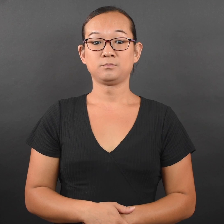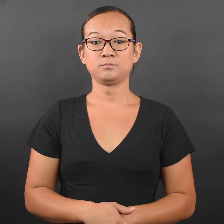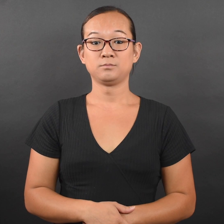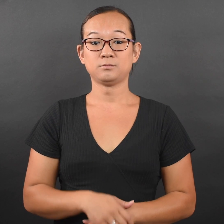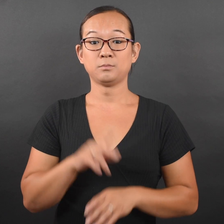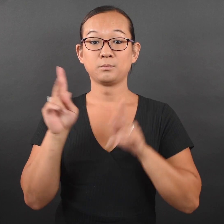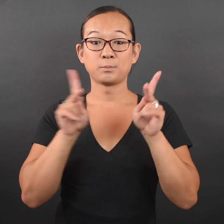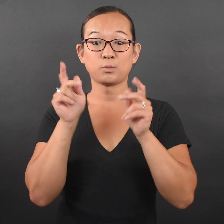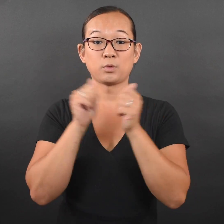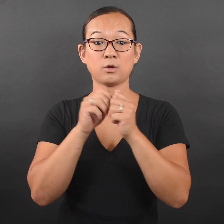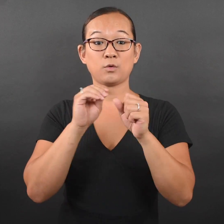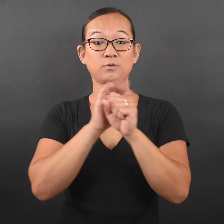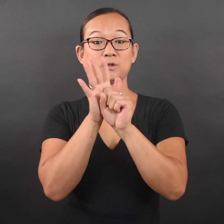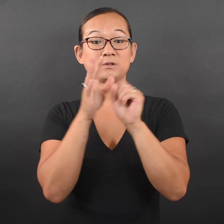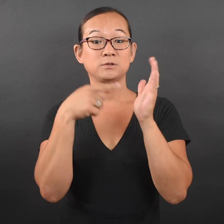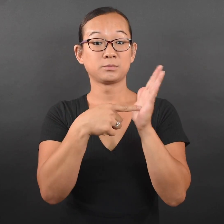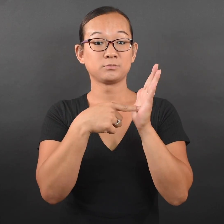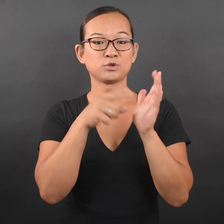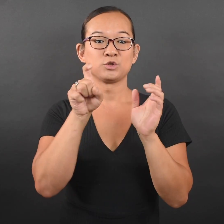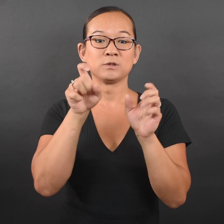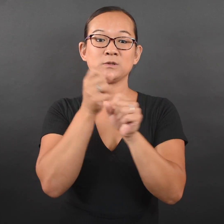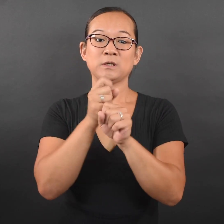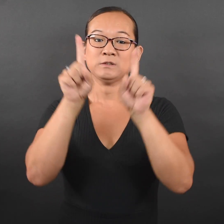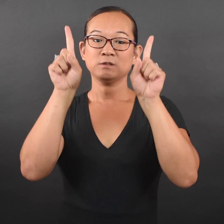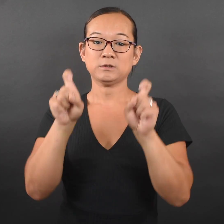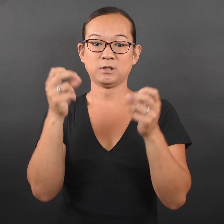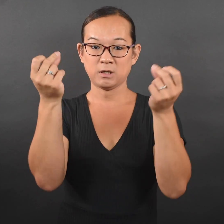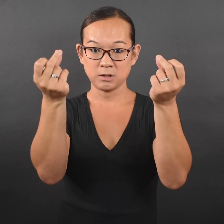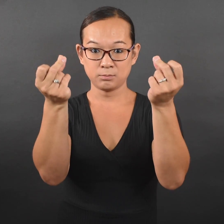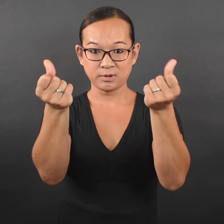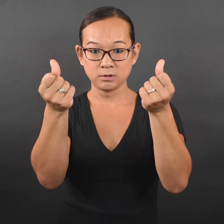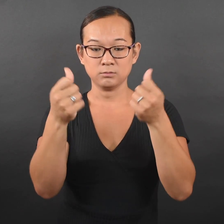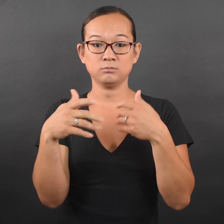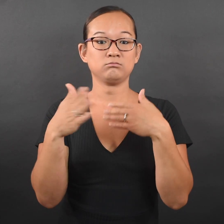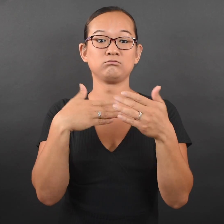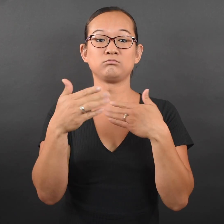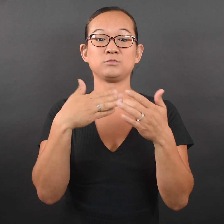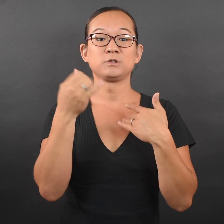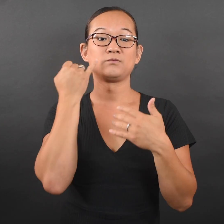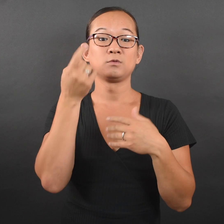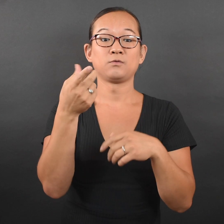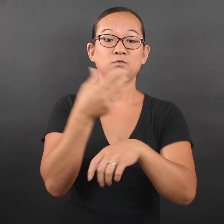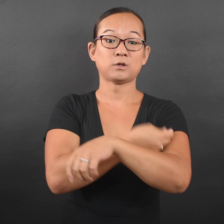● People with COVID-19 symptoms should get tested immediately, regardless of vaccination status.